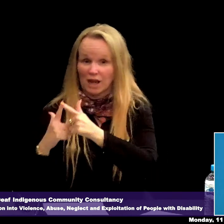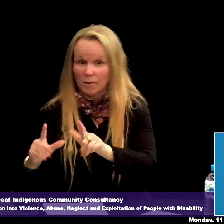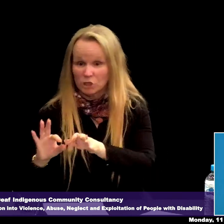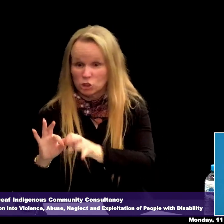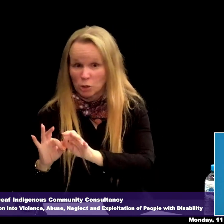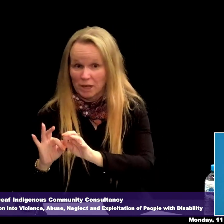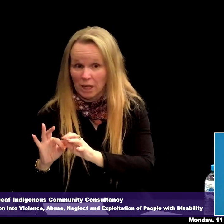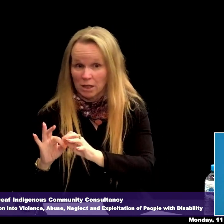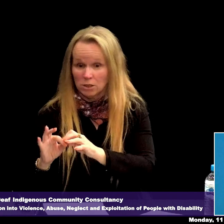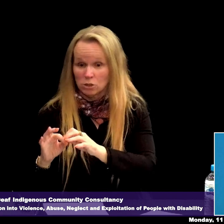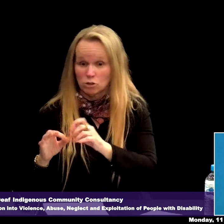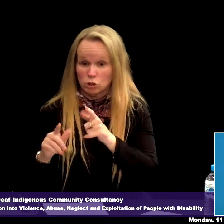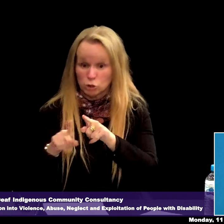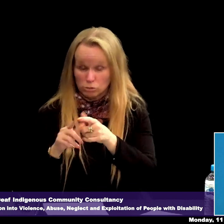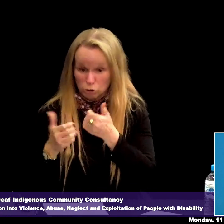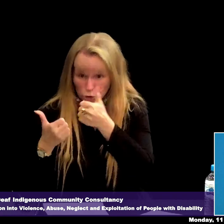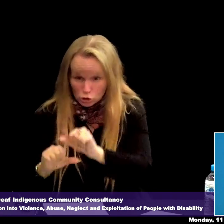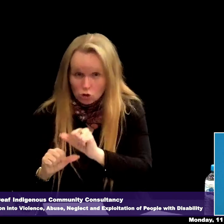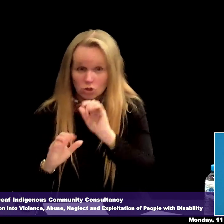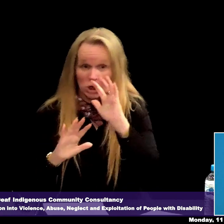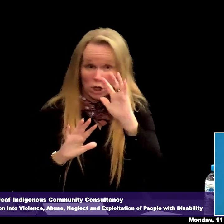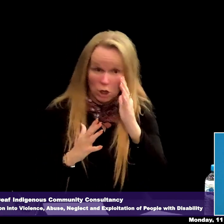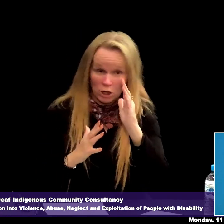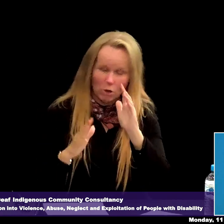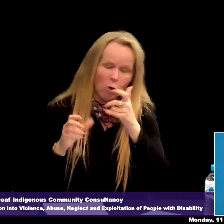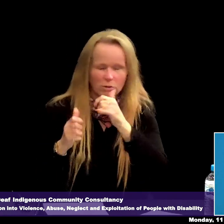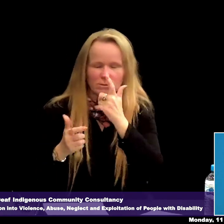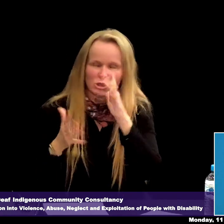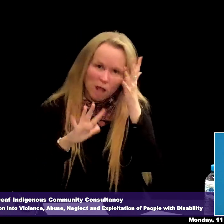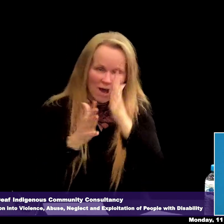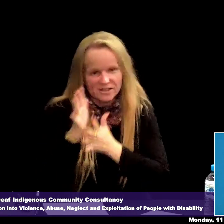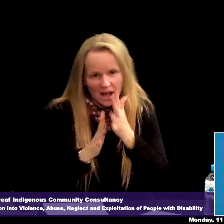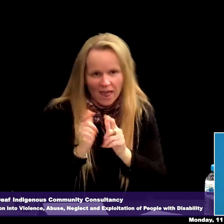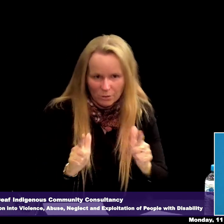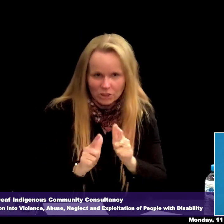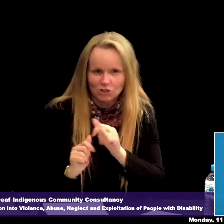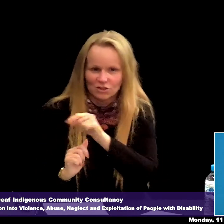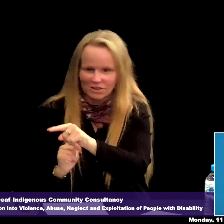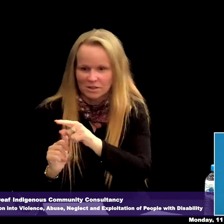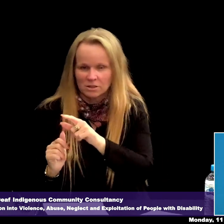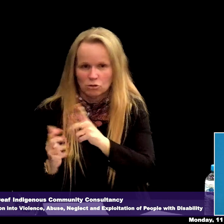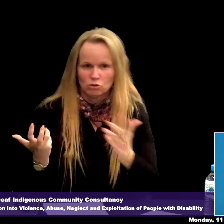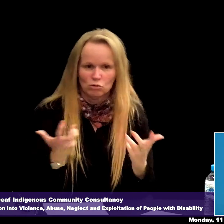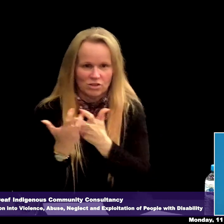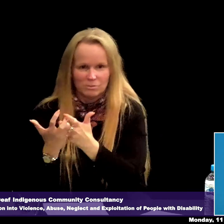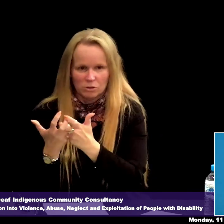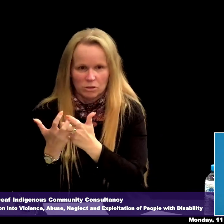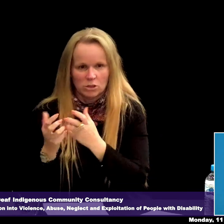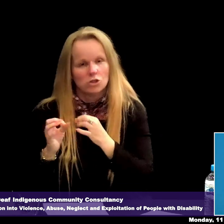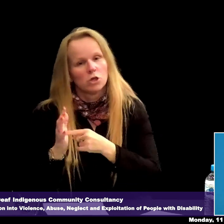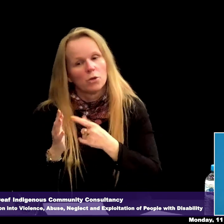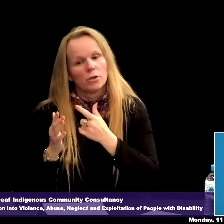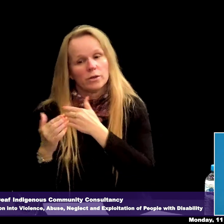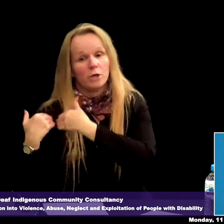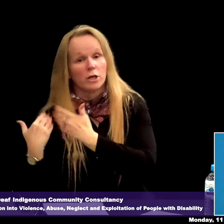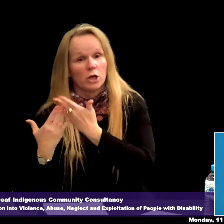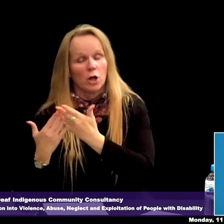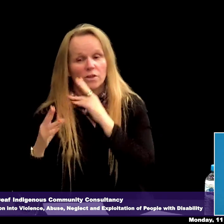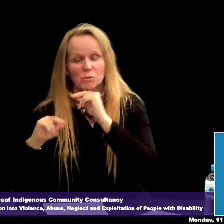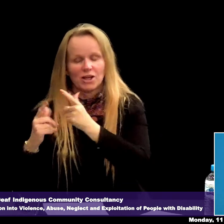So the onus is on the spoken language interpreter - the onus is on the